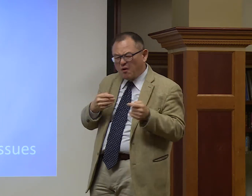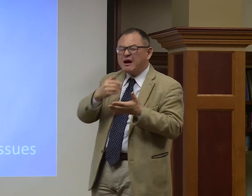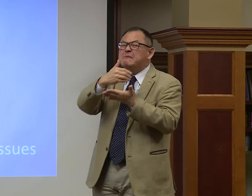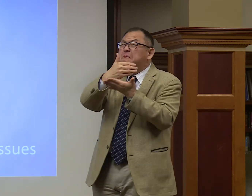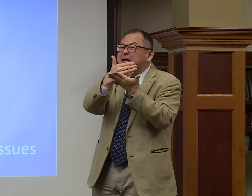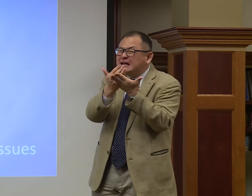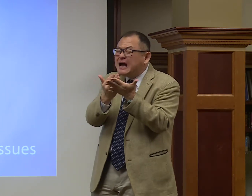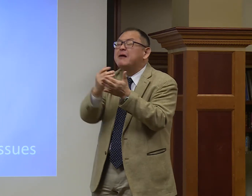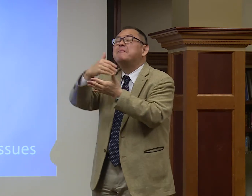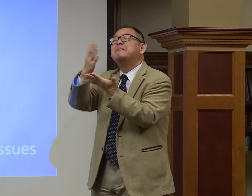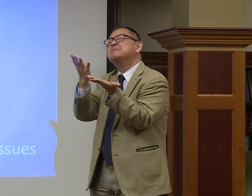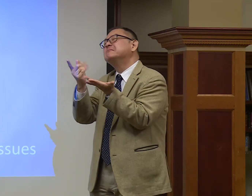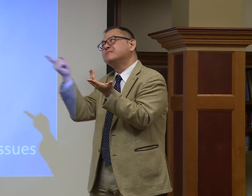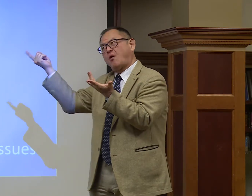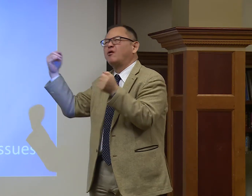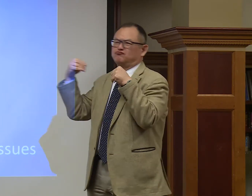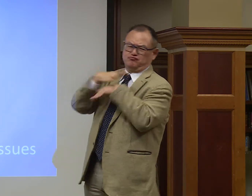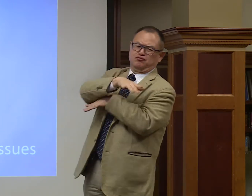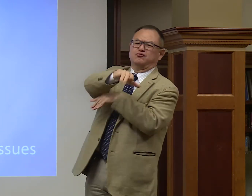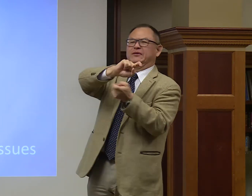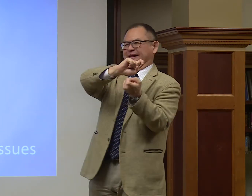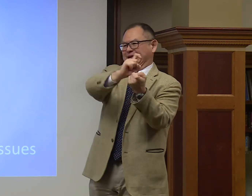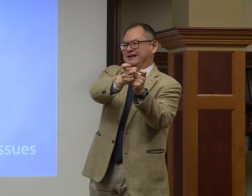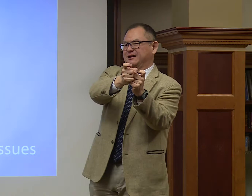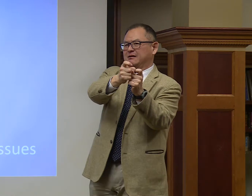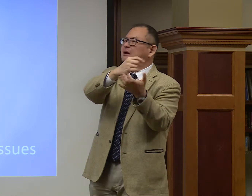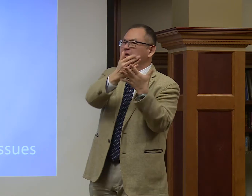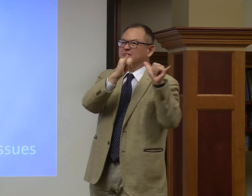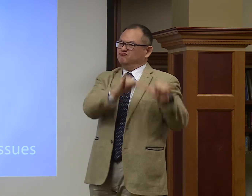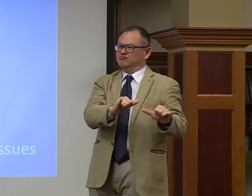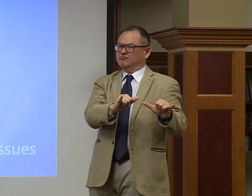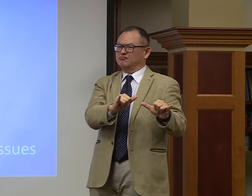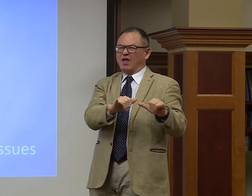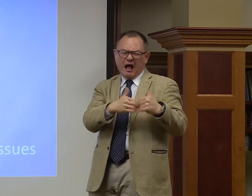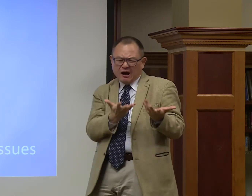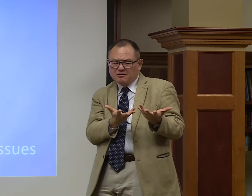Yes, ASL is influential and can cause some changes in native languages,